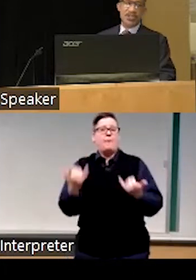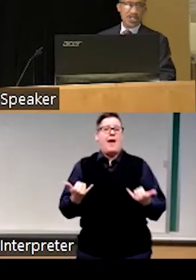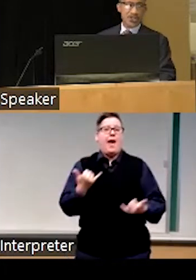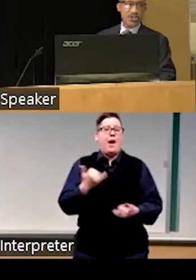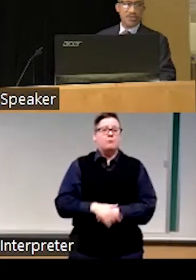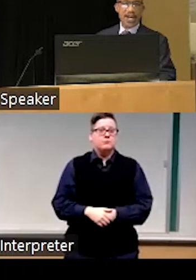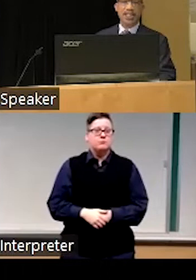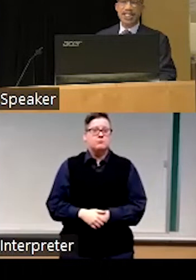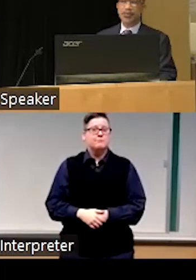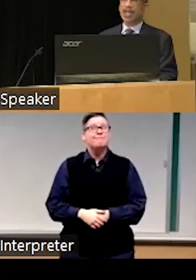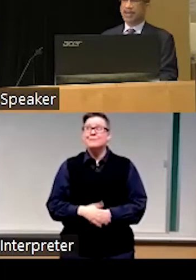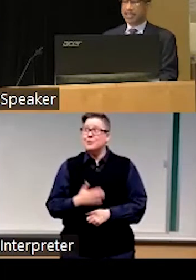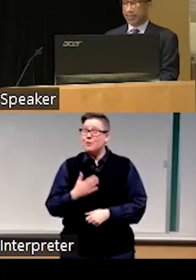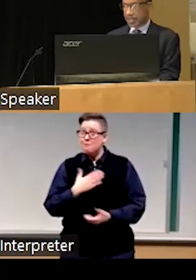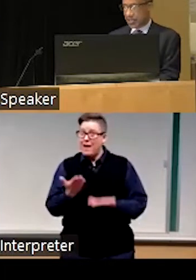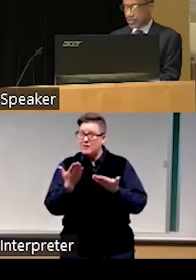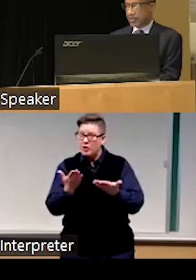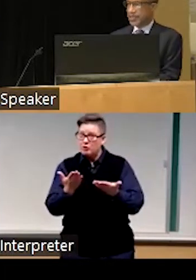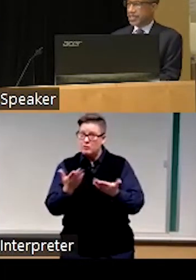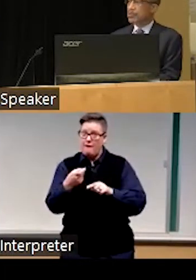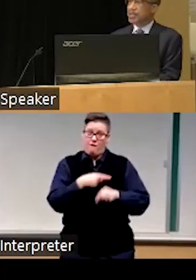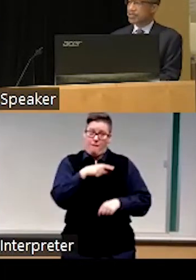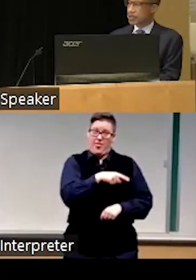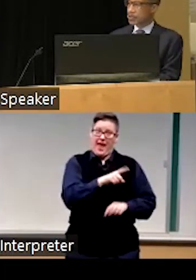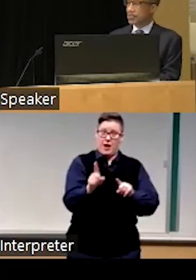I would suggest to you that at least by their definition these would be the folks